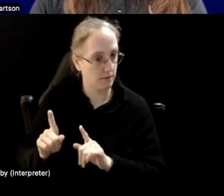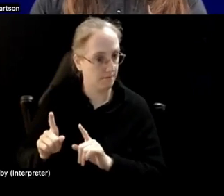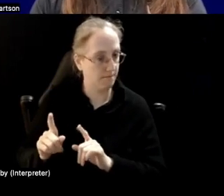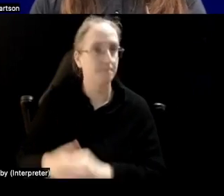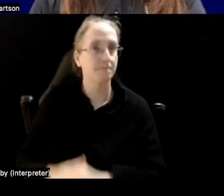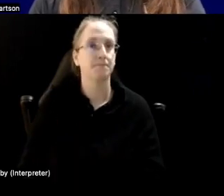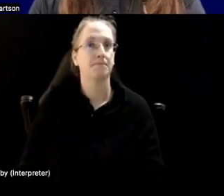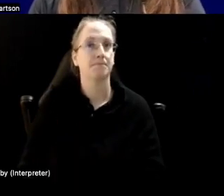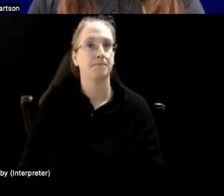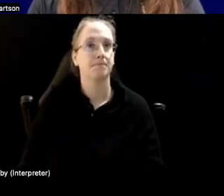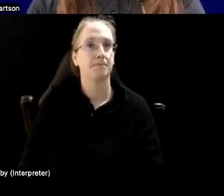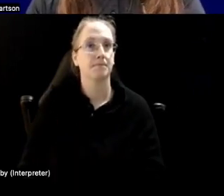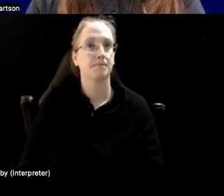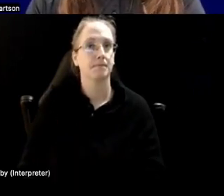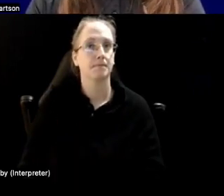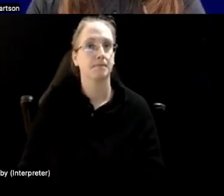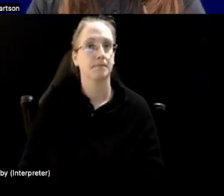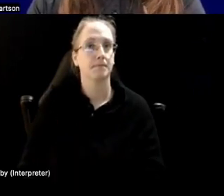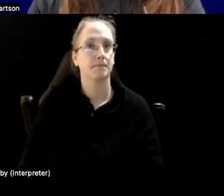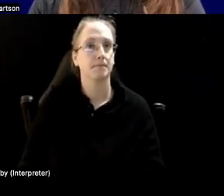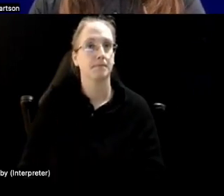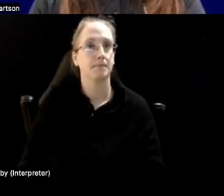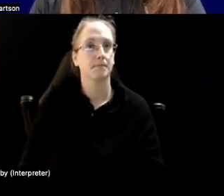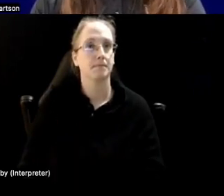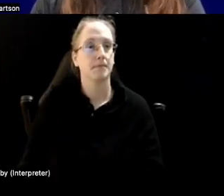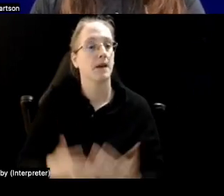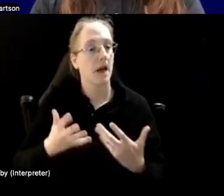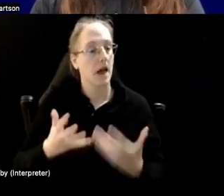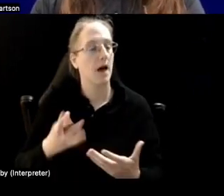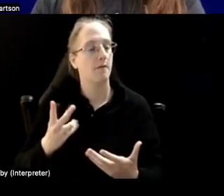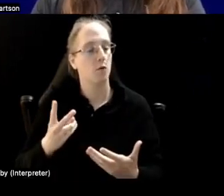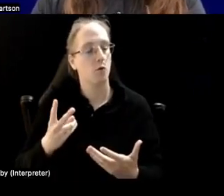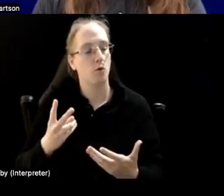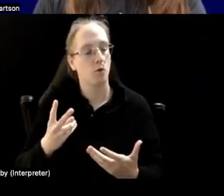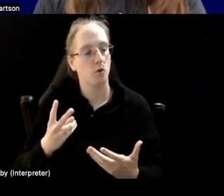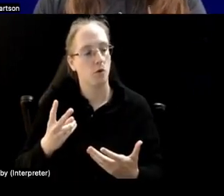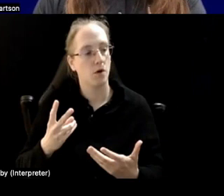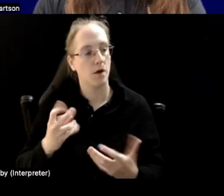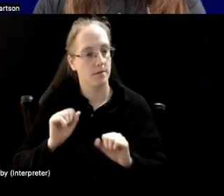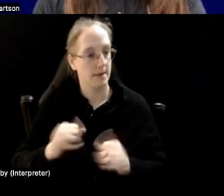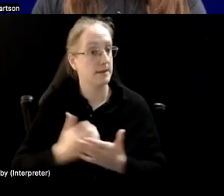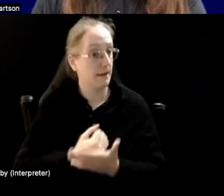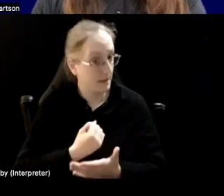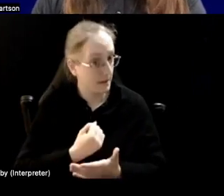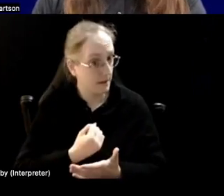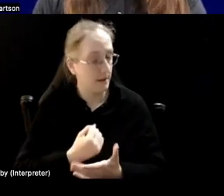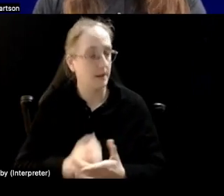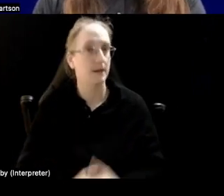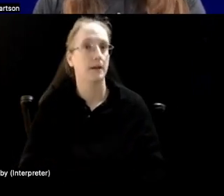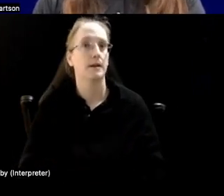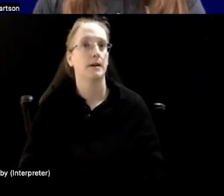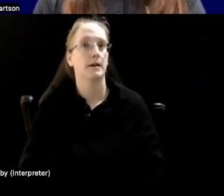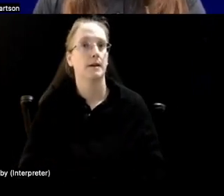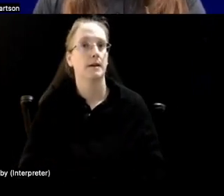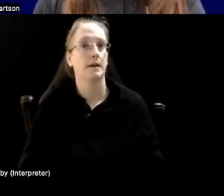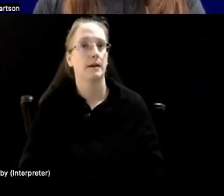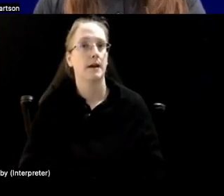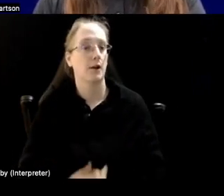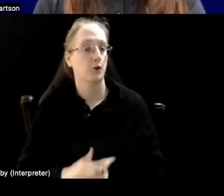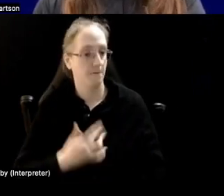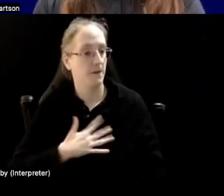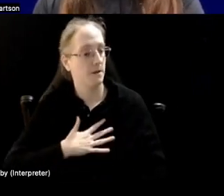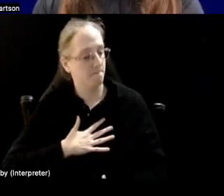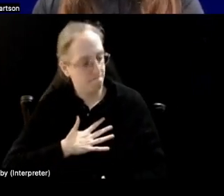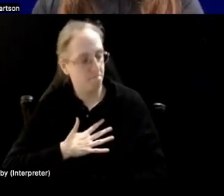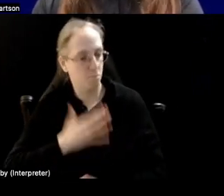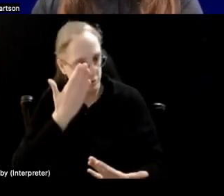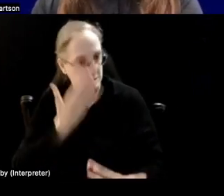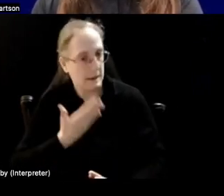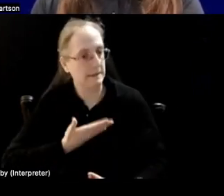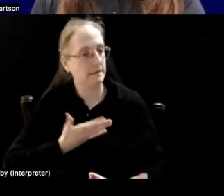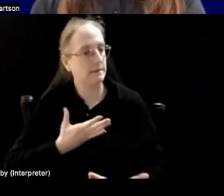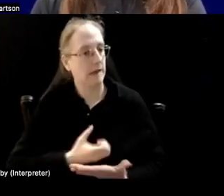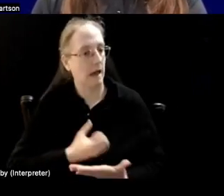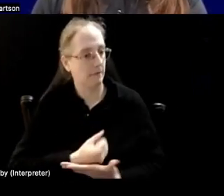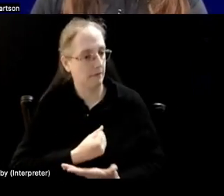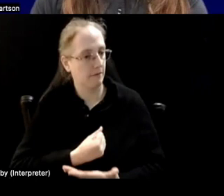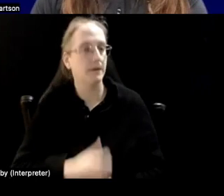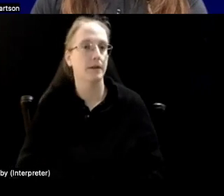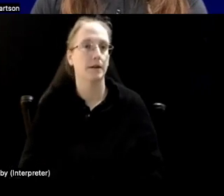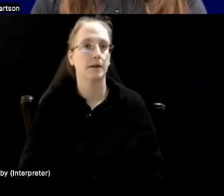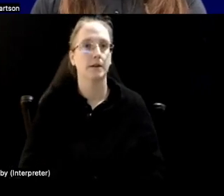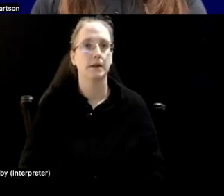They do it to a level that is needed for their safety and/or to feel safe and respected, and